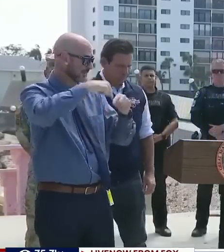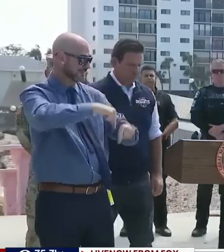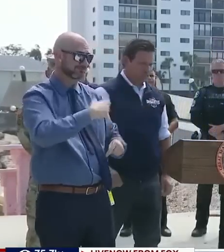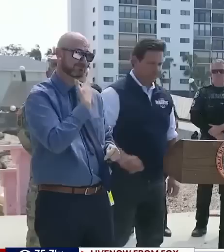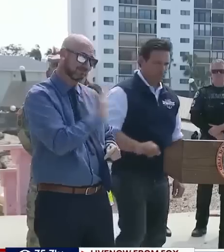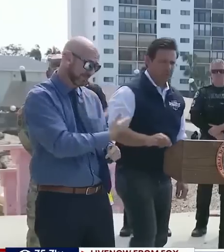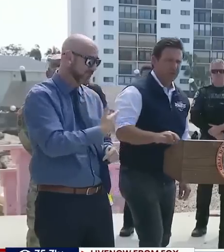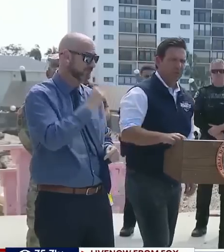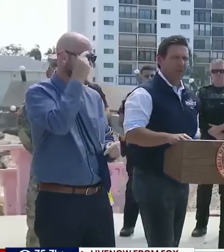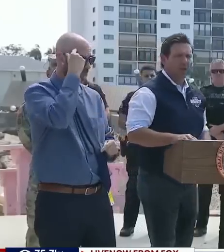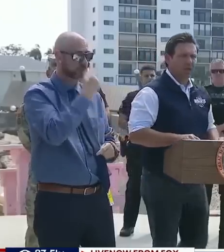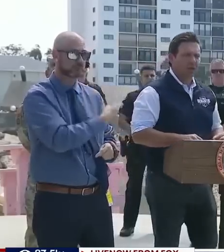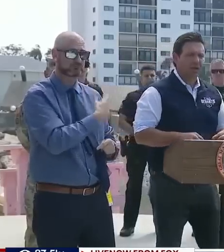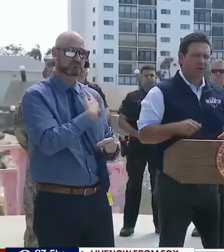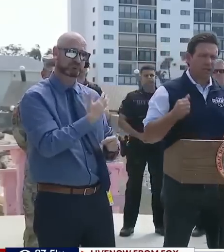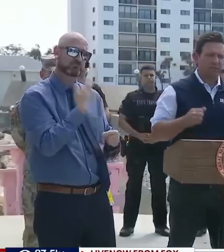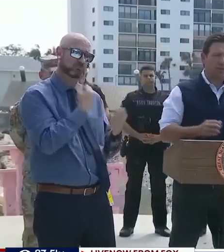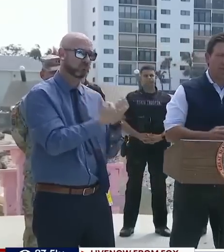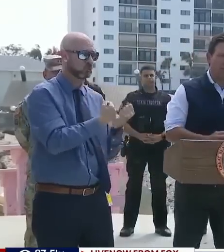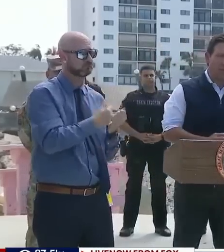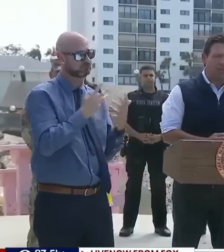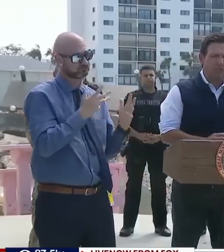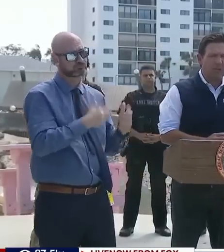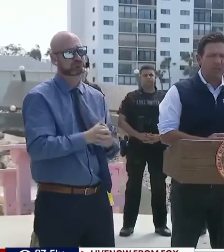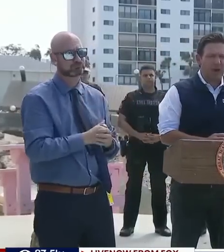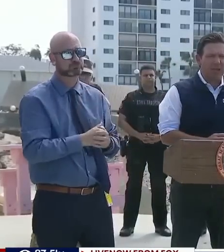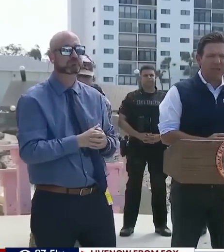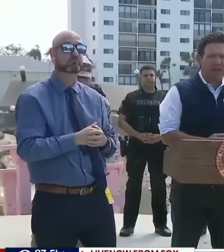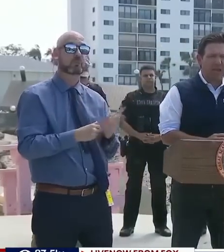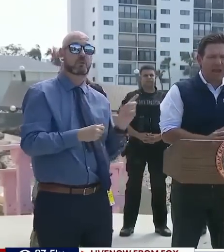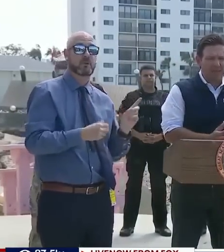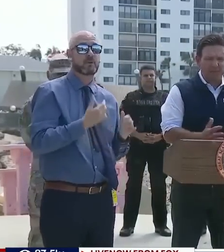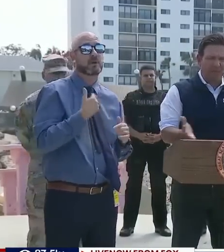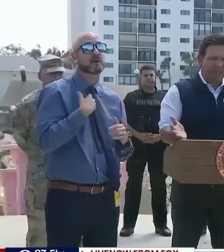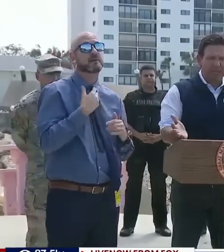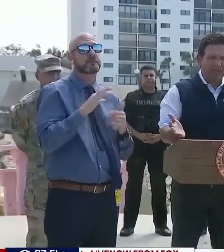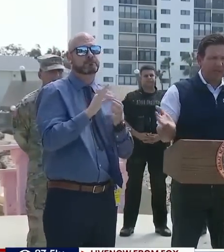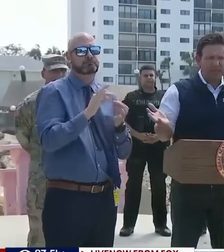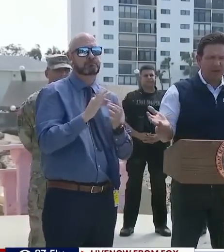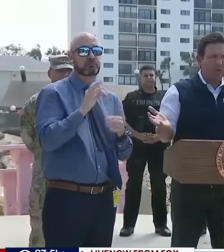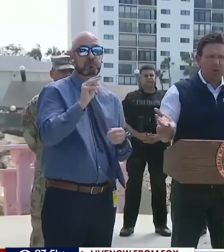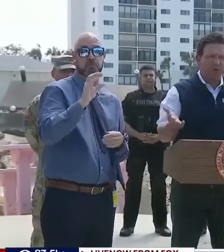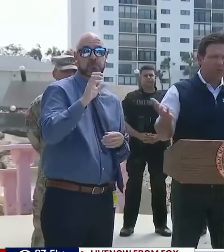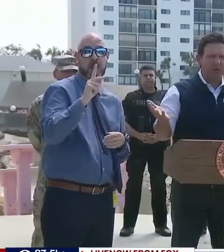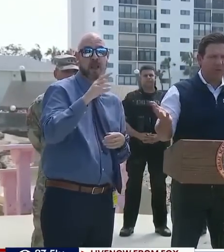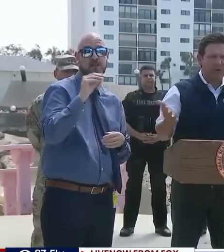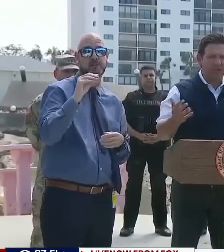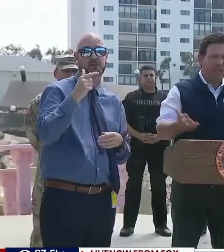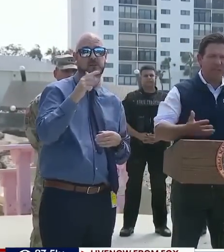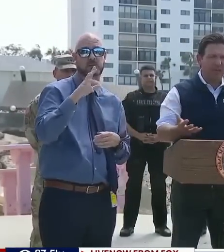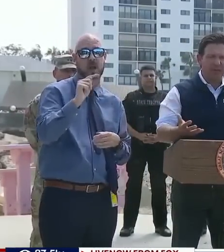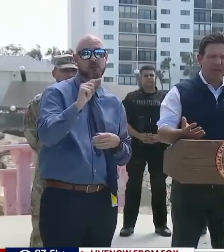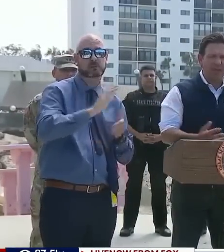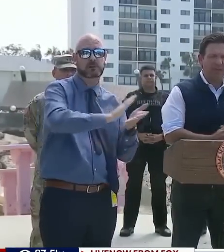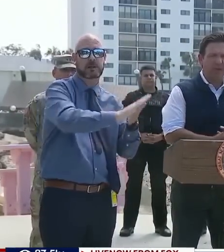week. Getting folks ready to go for this again, General, hos, thank you so much for your support